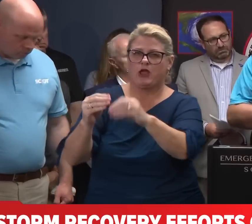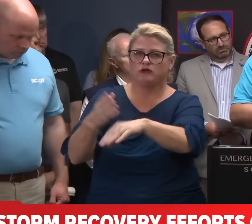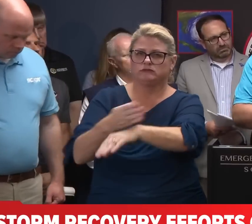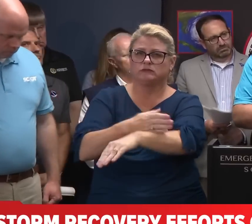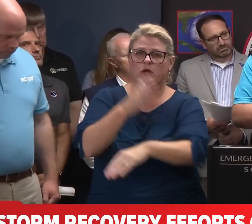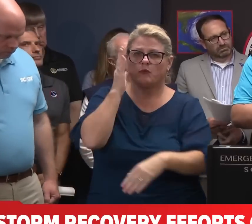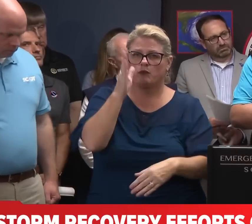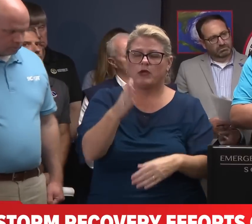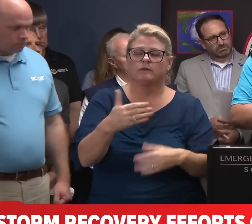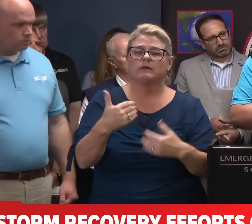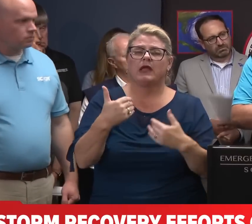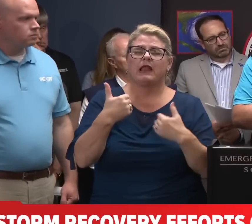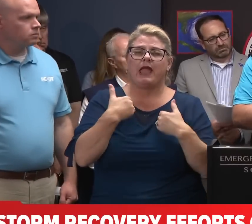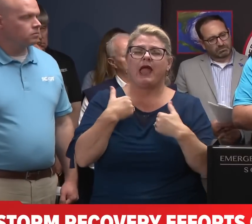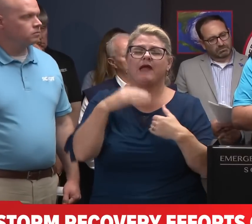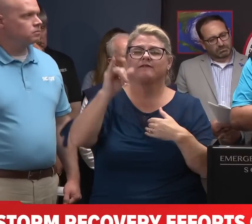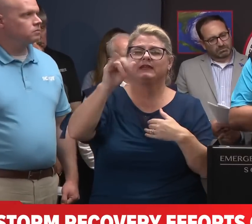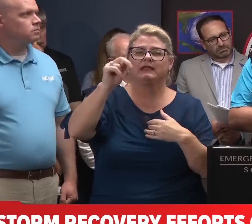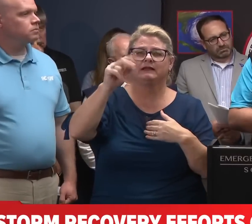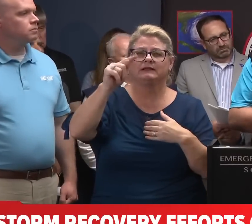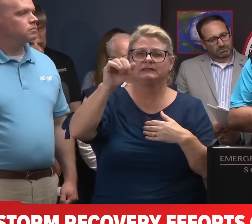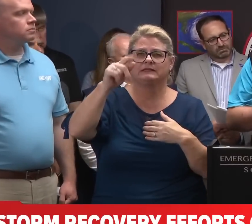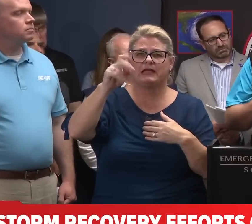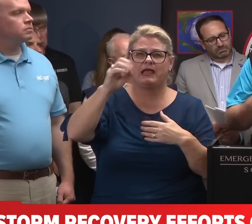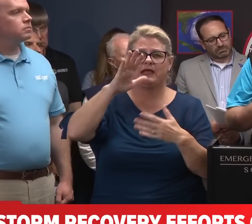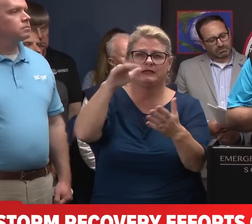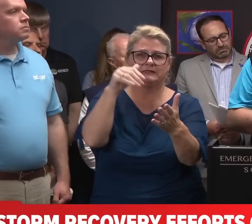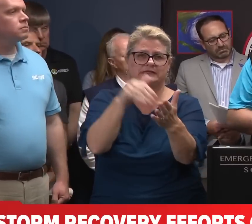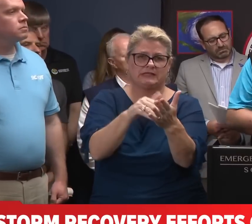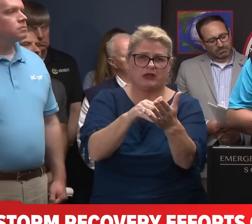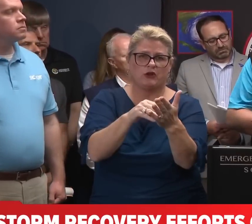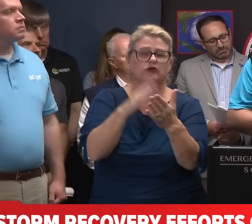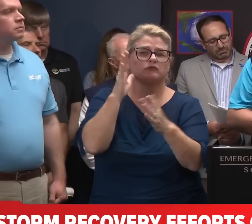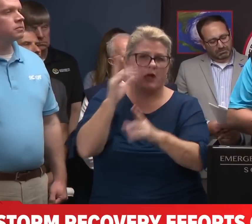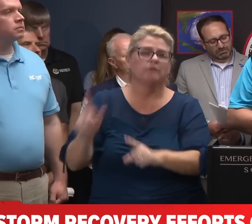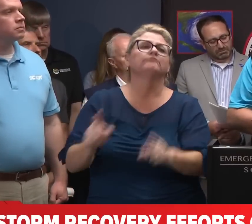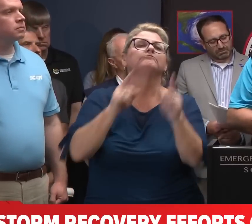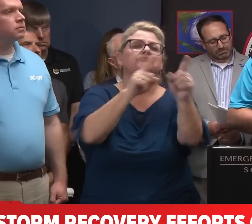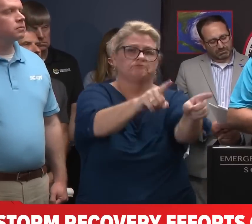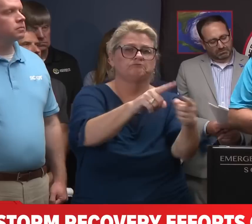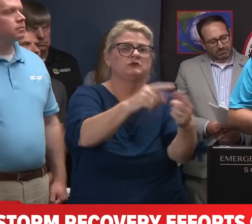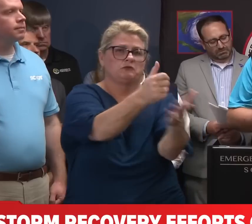mobile registration intake centers being, getting ready to, to be in these areas to help, uh, with that.